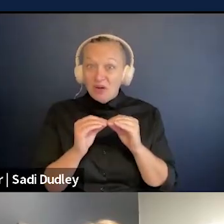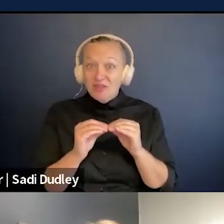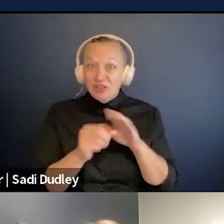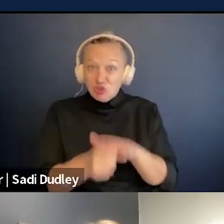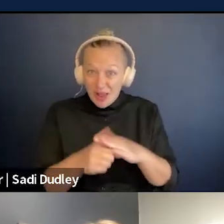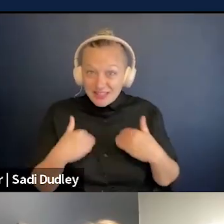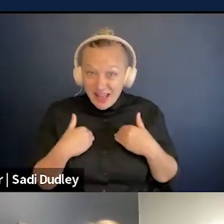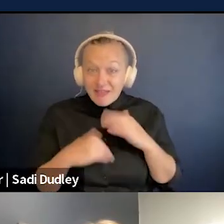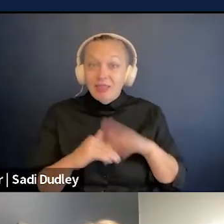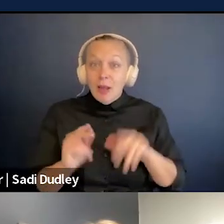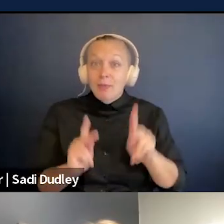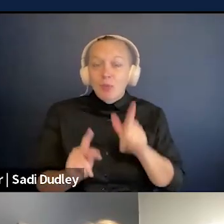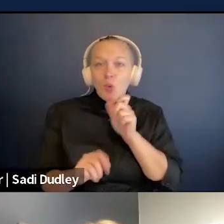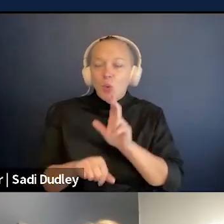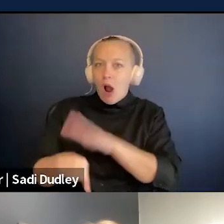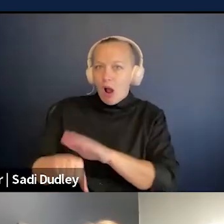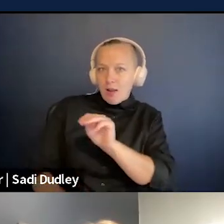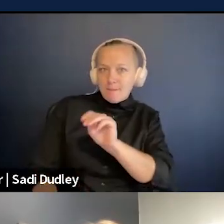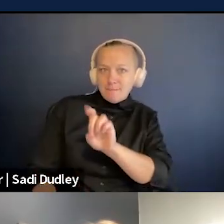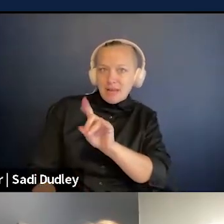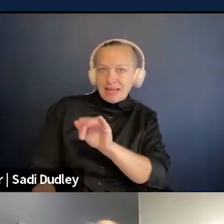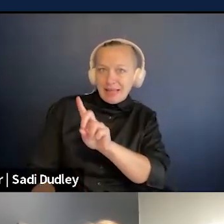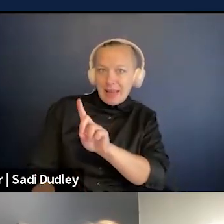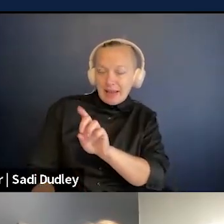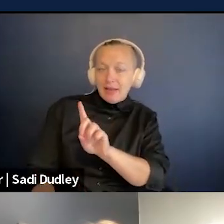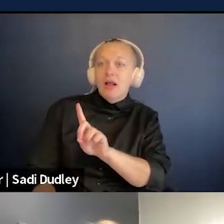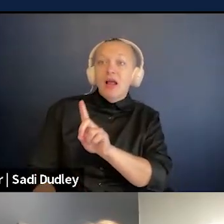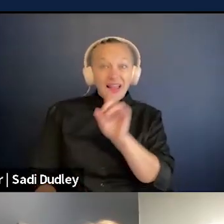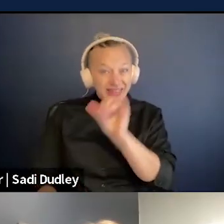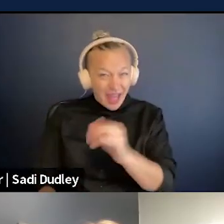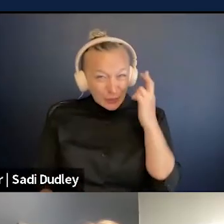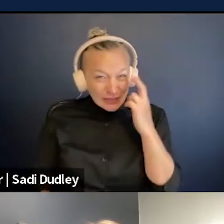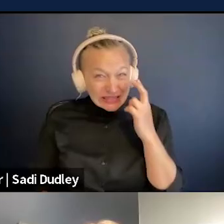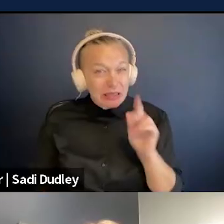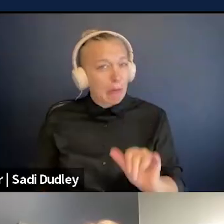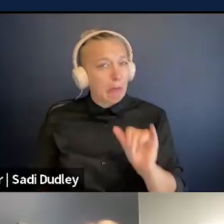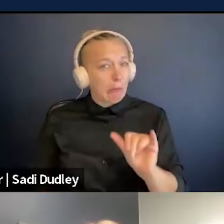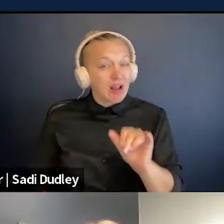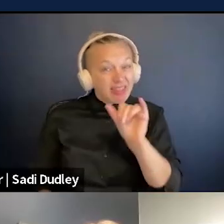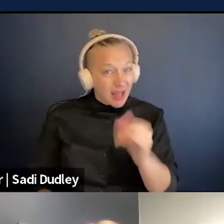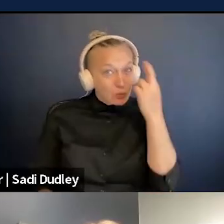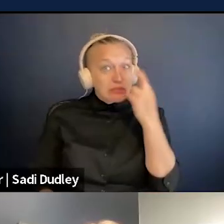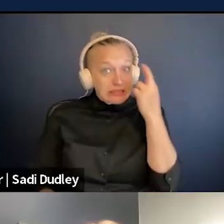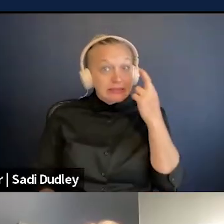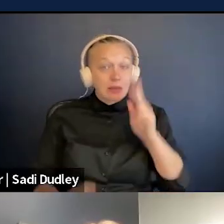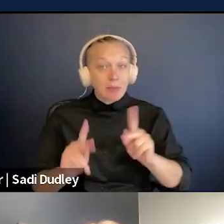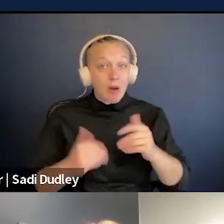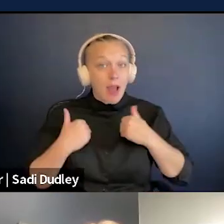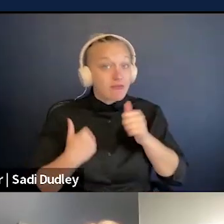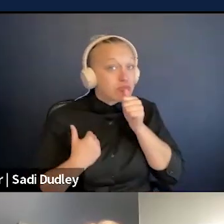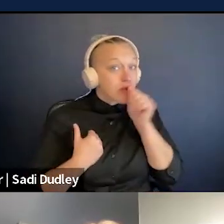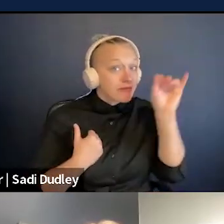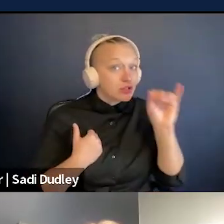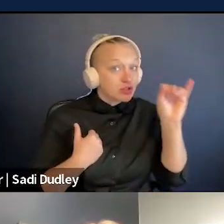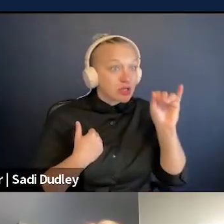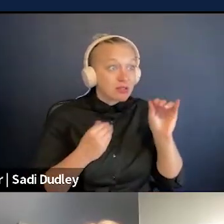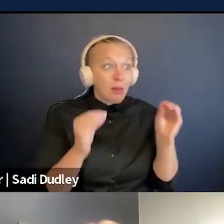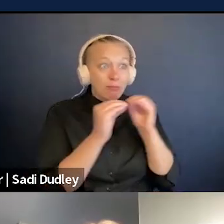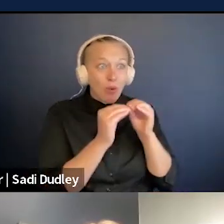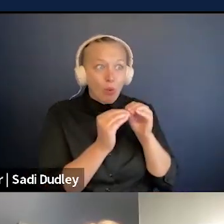then people were on Medicaid. Is that… is the reason is… is that… is one of the reasons why people with private insurance are more likely to be denied.